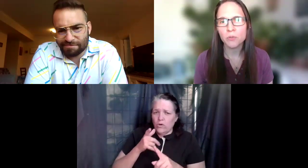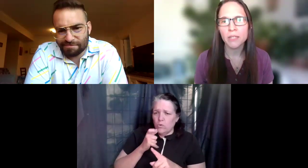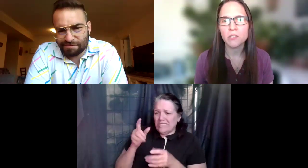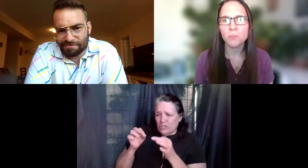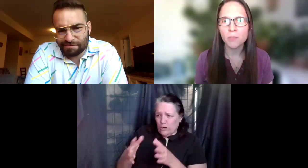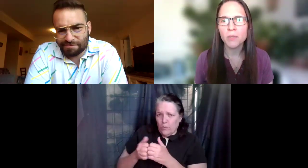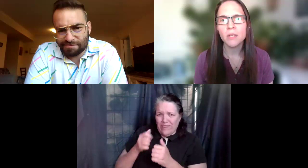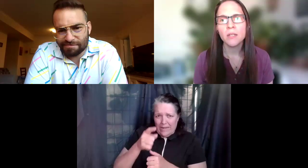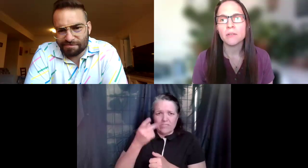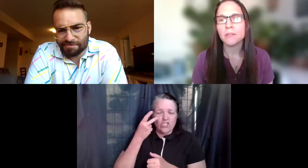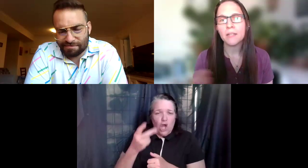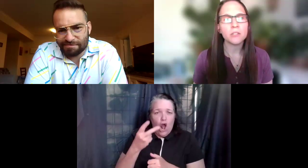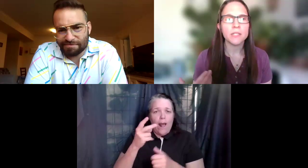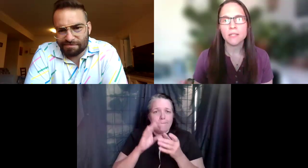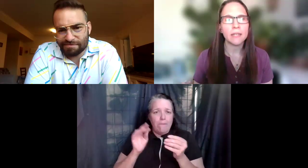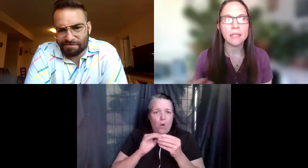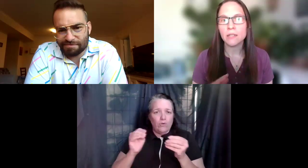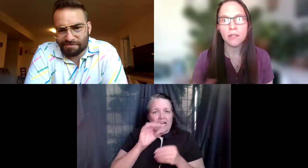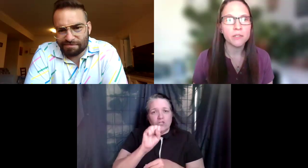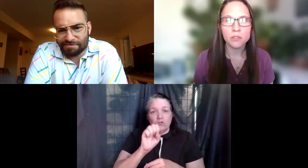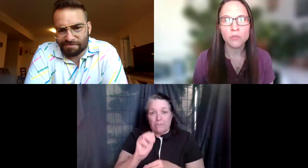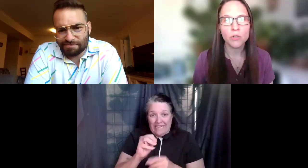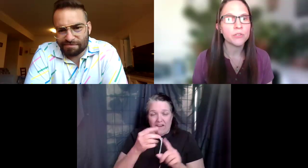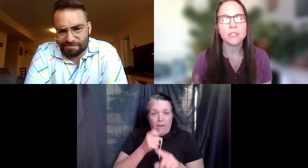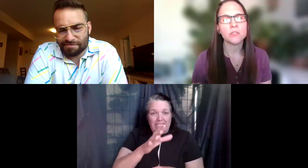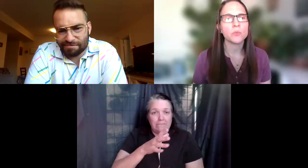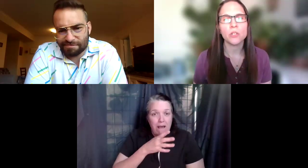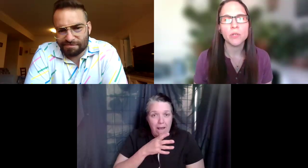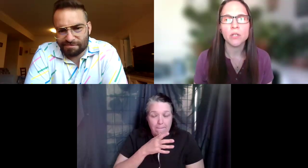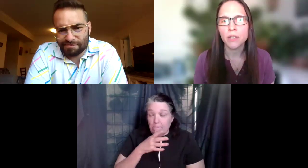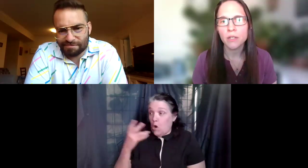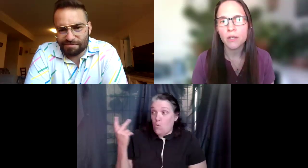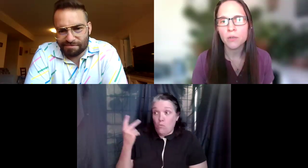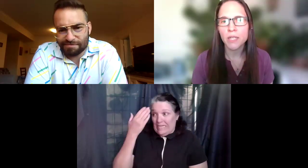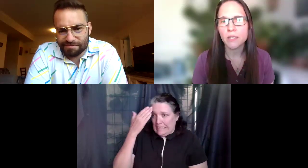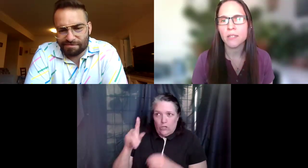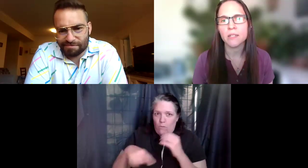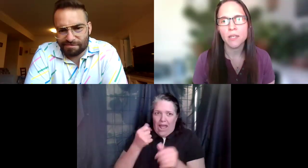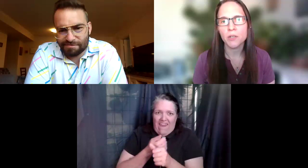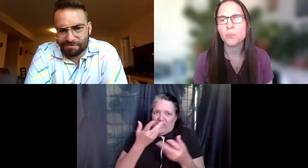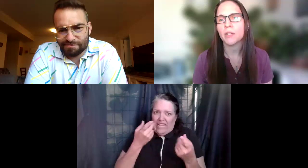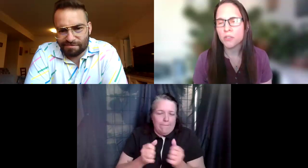from Hayden's mom. Now, neither of us had this knowledge of all these things that going on with Hayden and his health